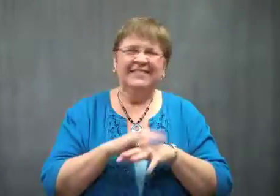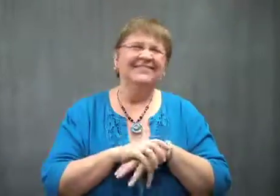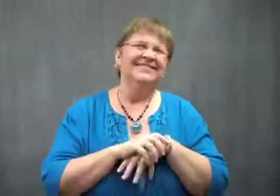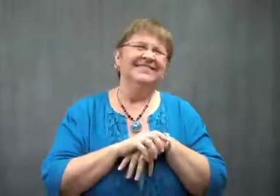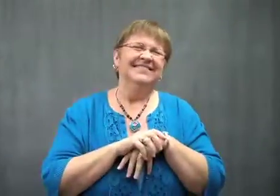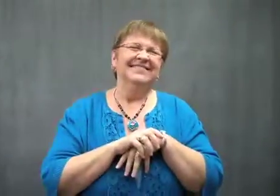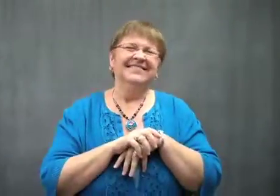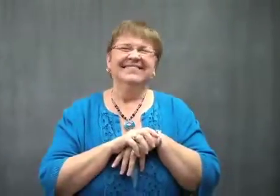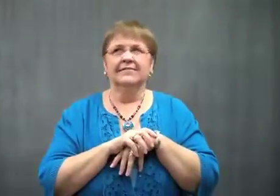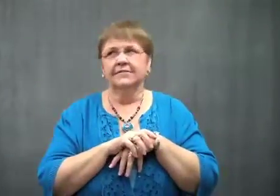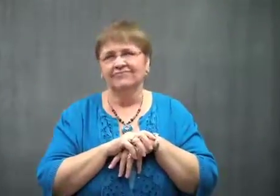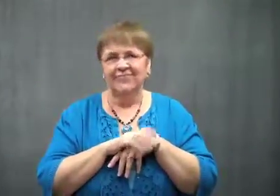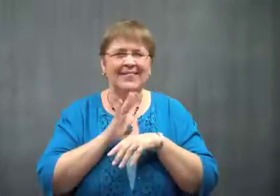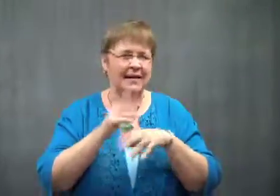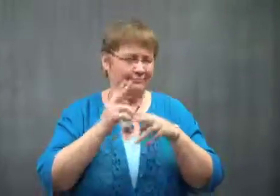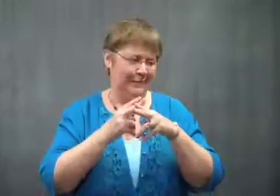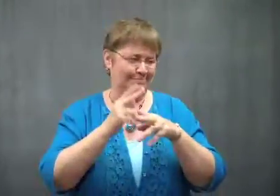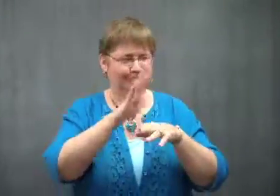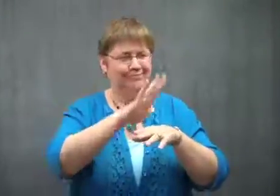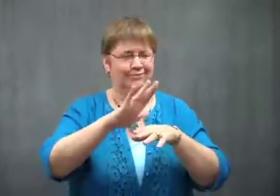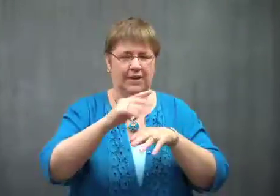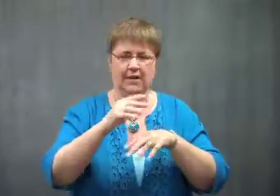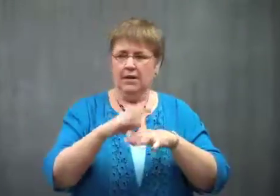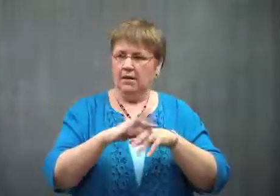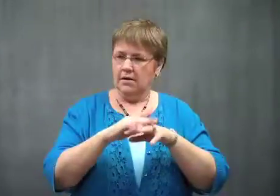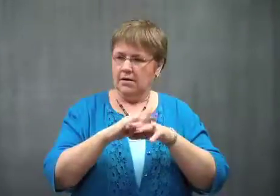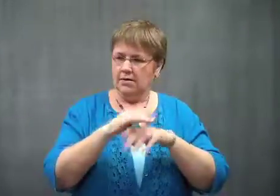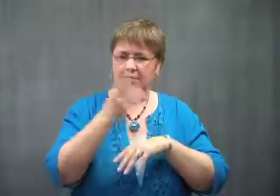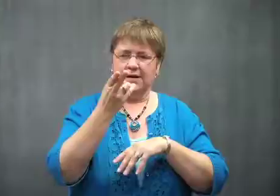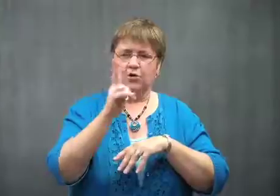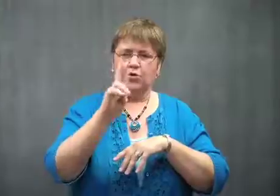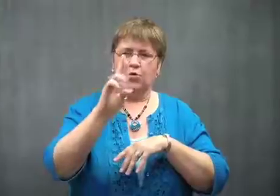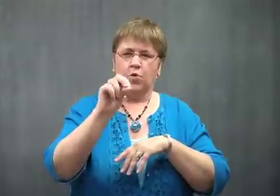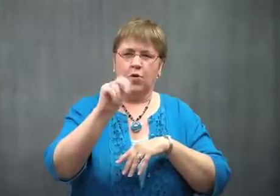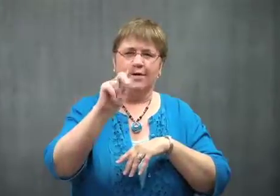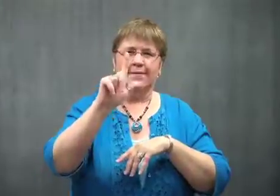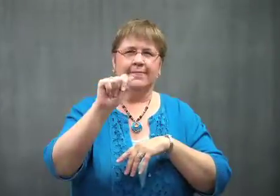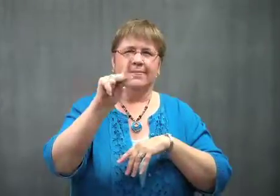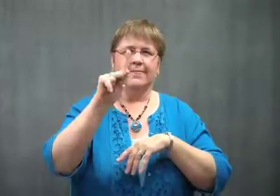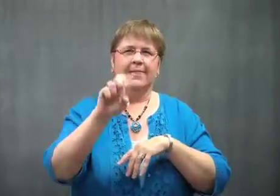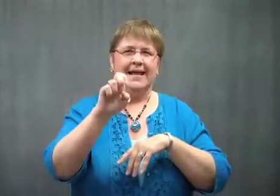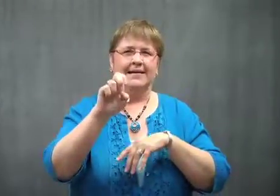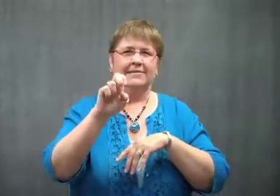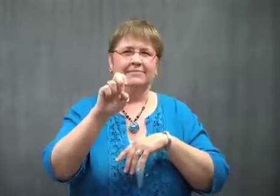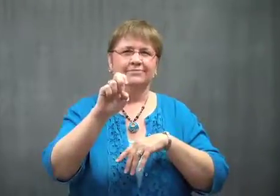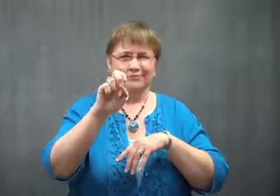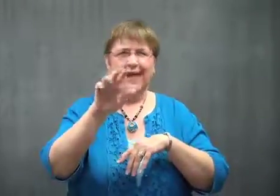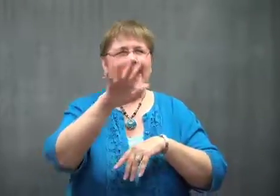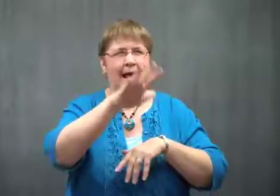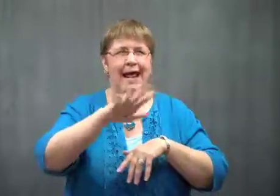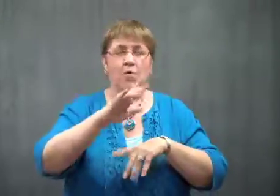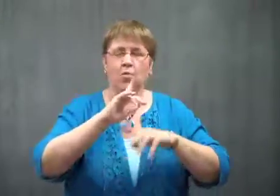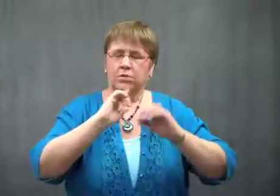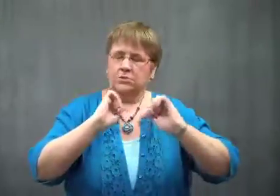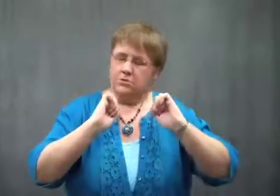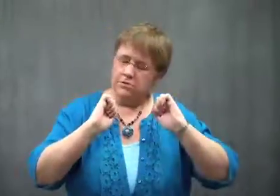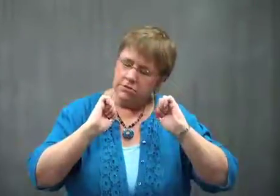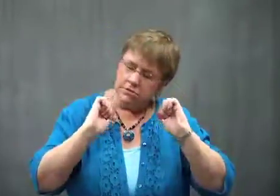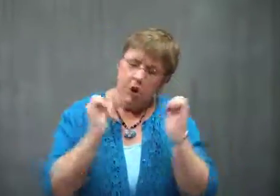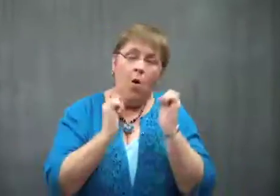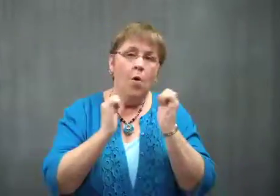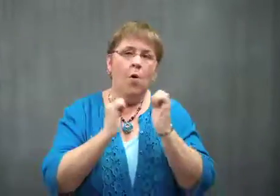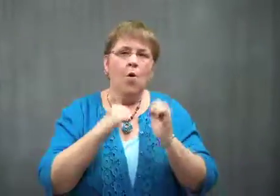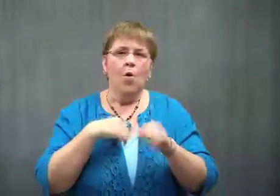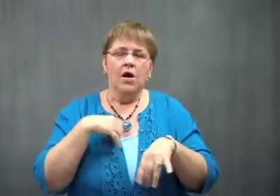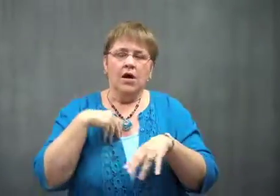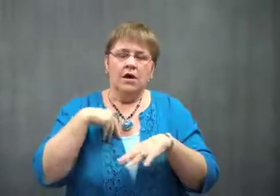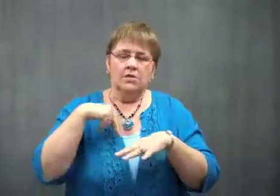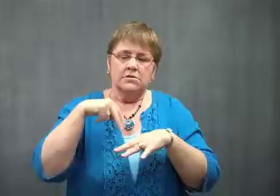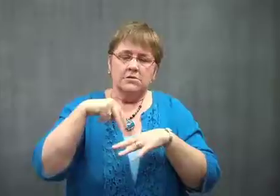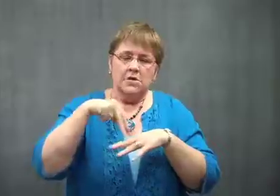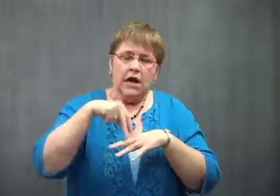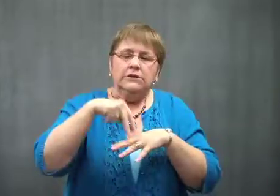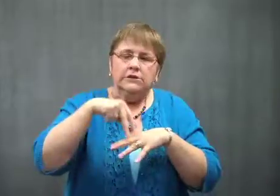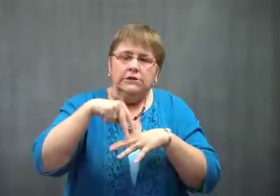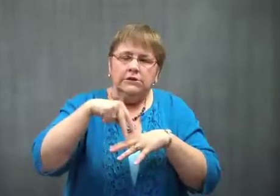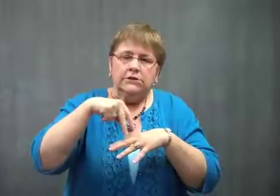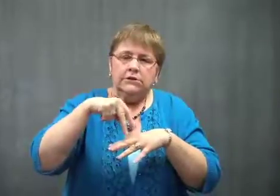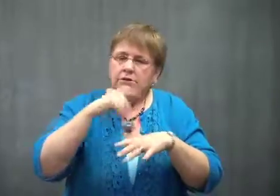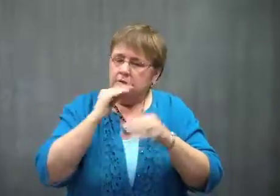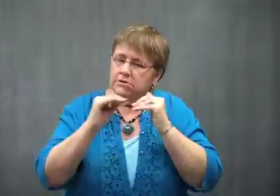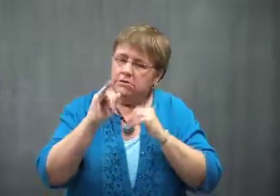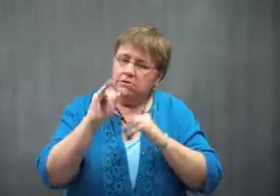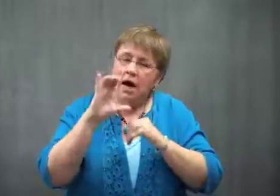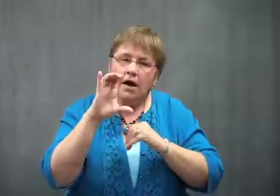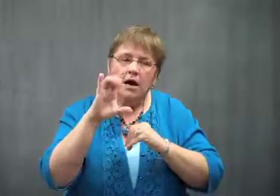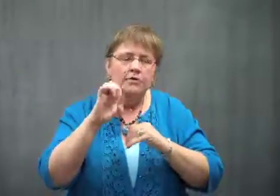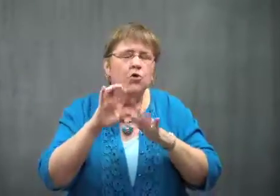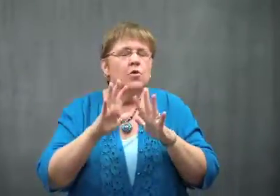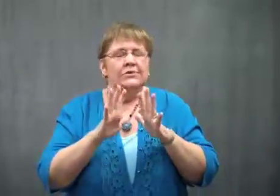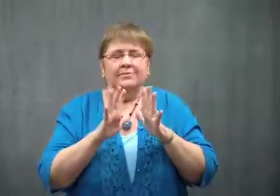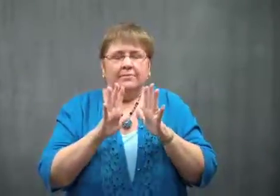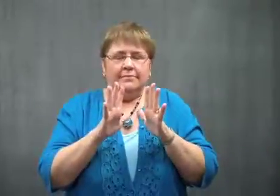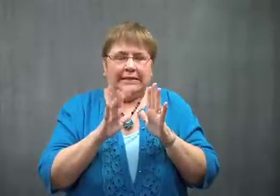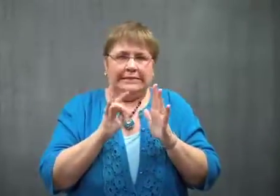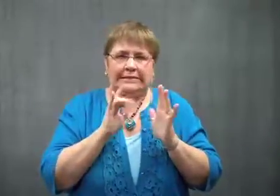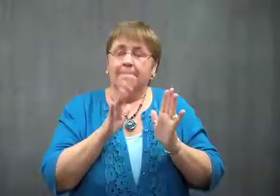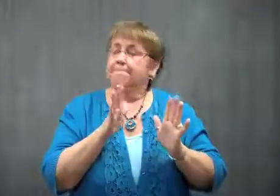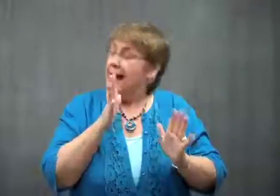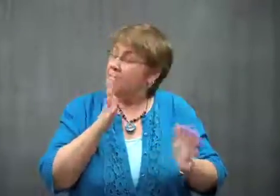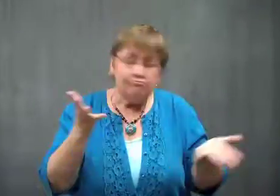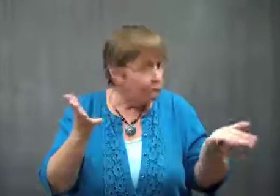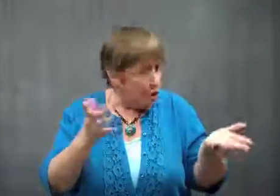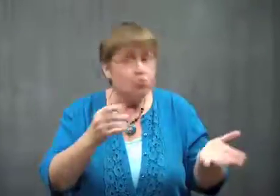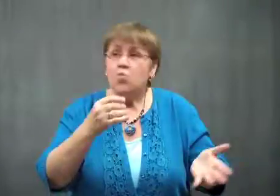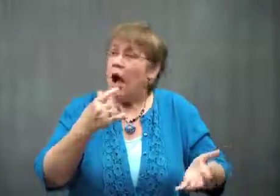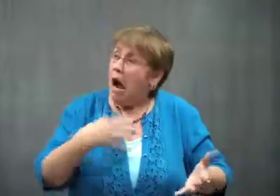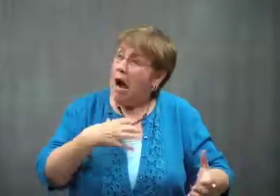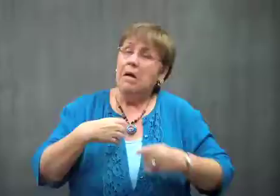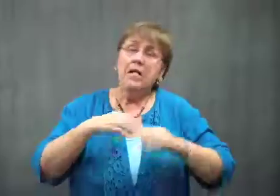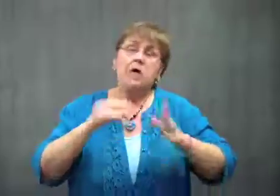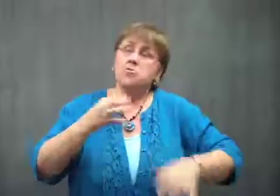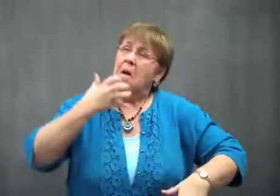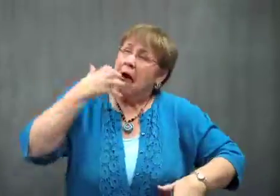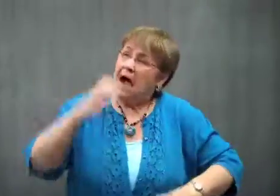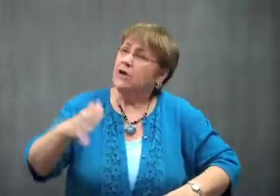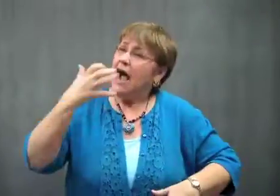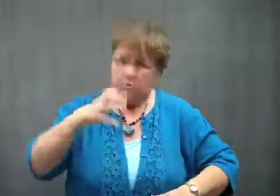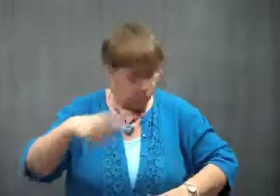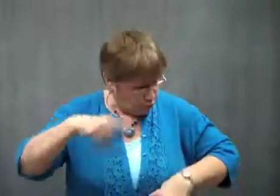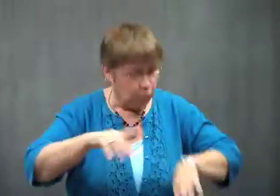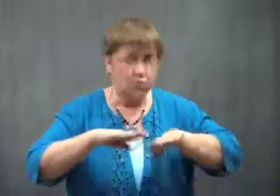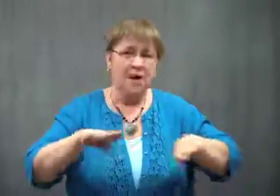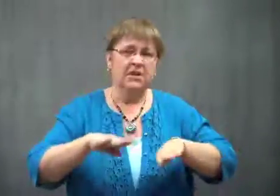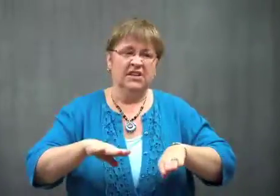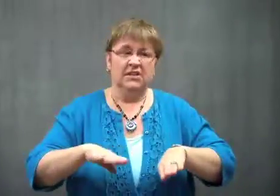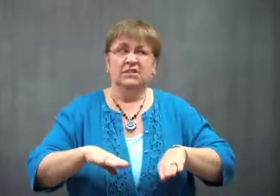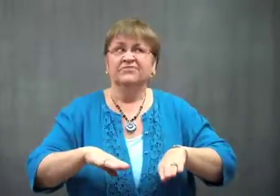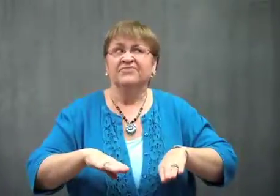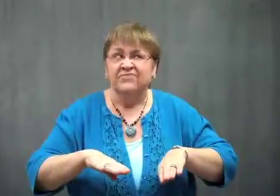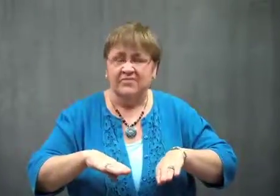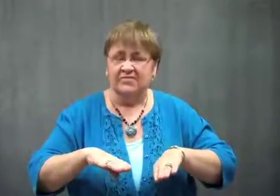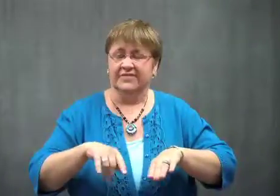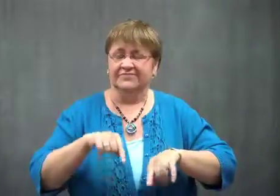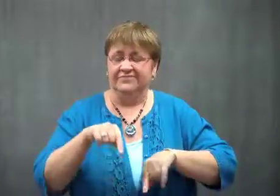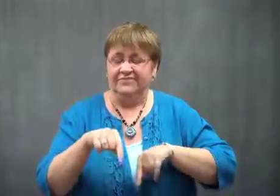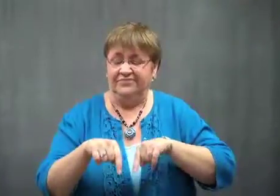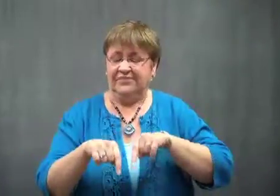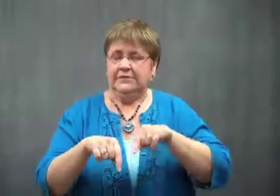It was on Lake Huron, and it was cold as ice when we waded into the lake.